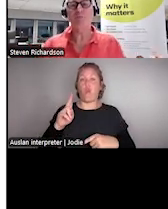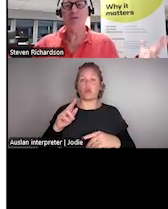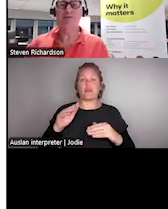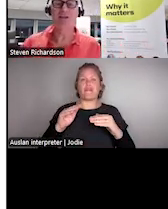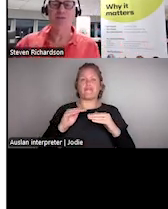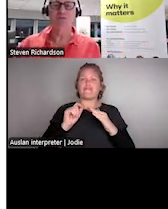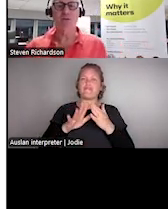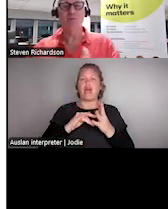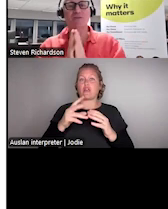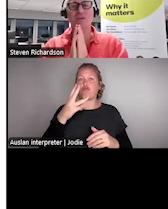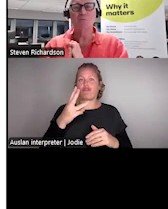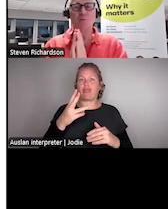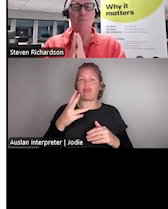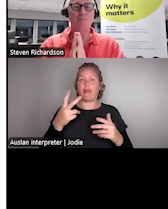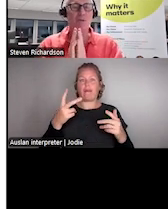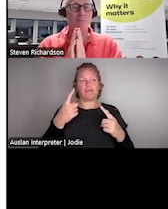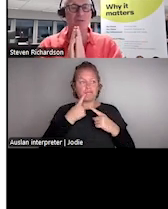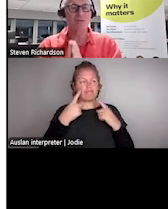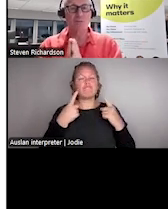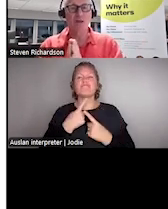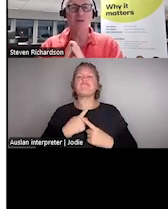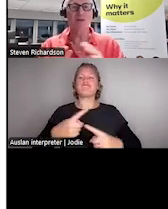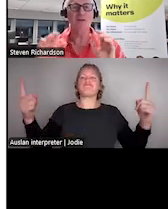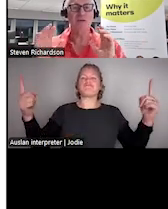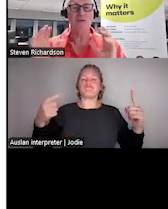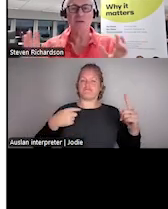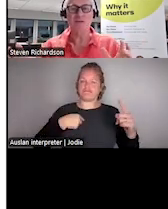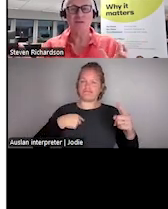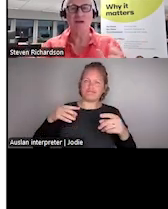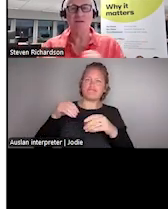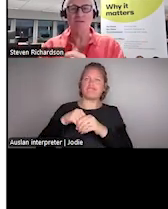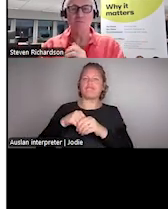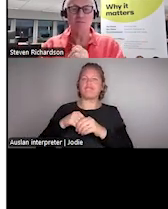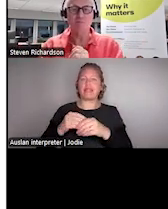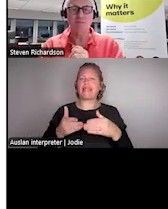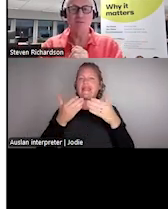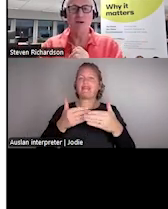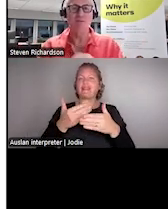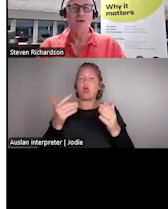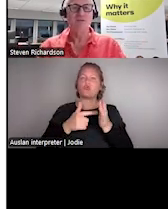publicly telling your networks that you will be participating in the Giving Day to the arts 2025.